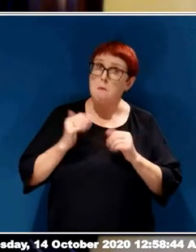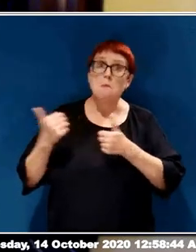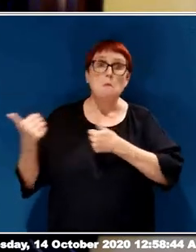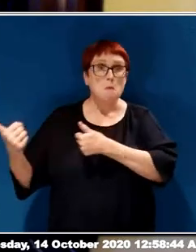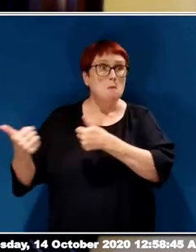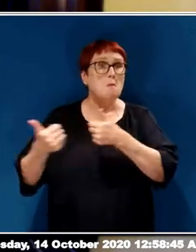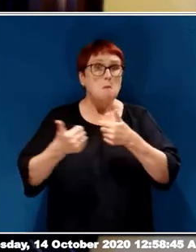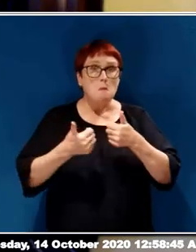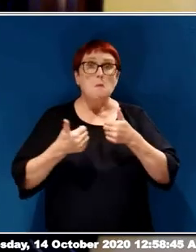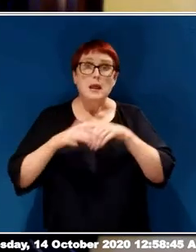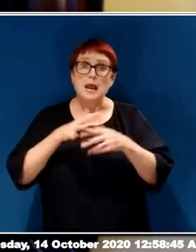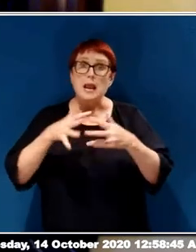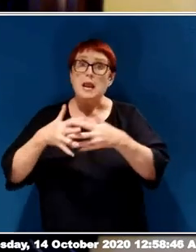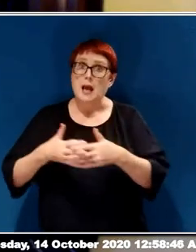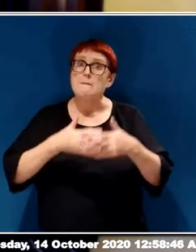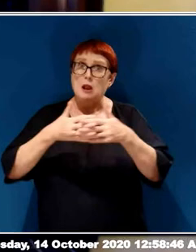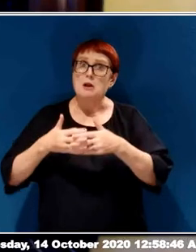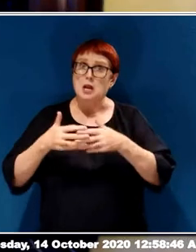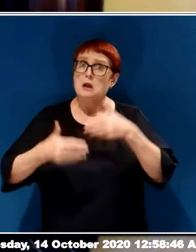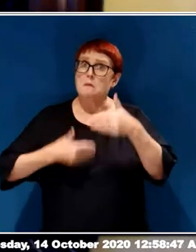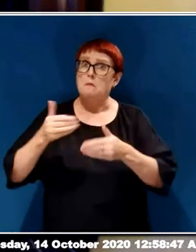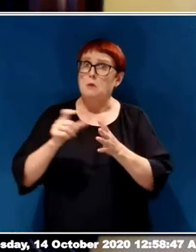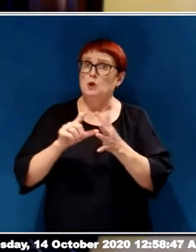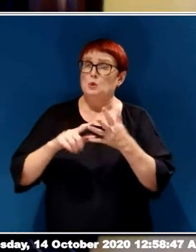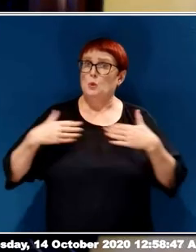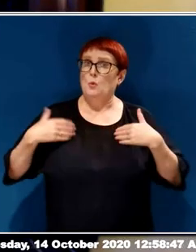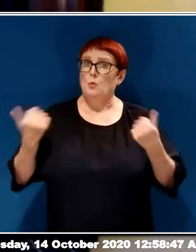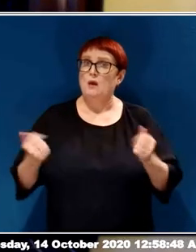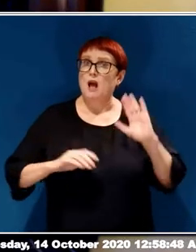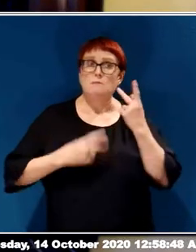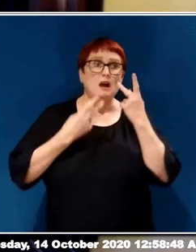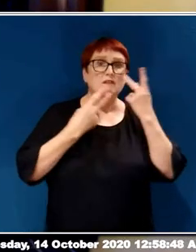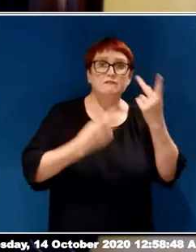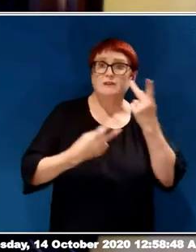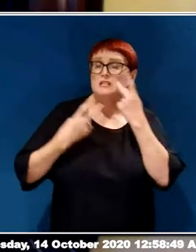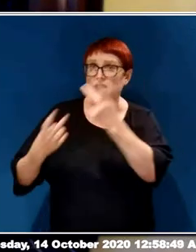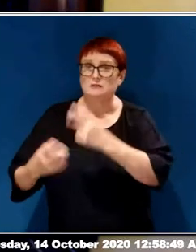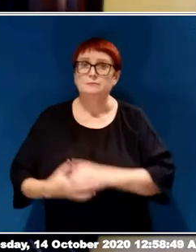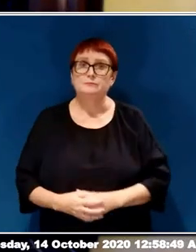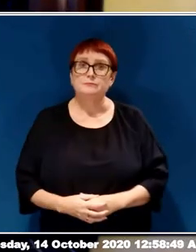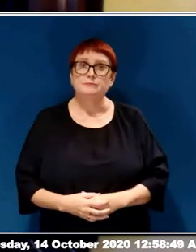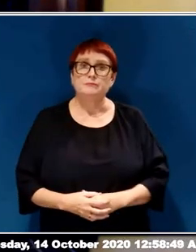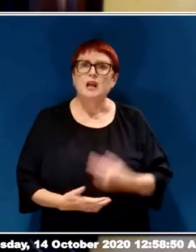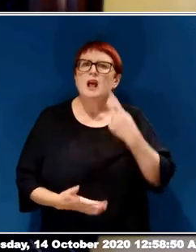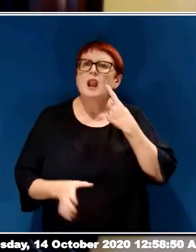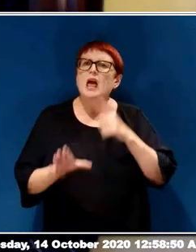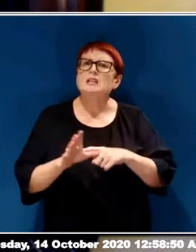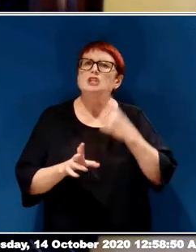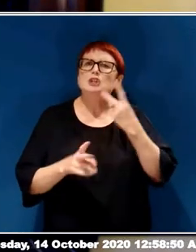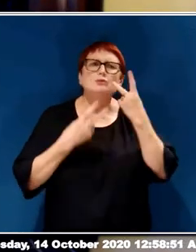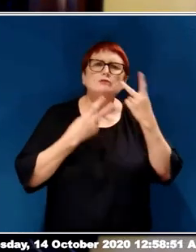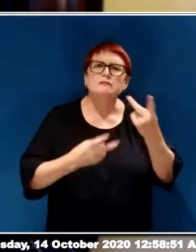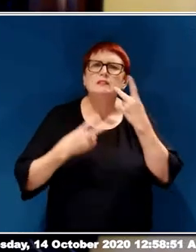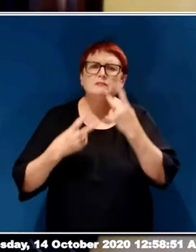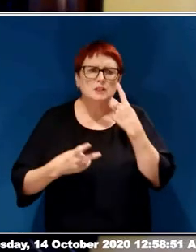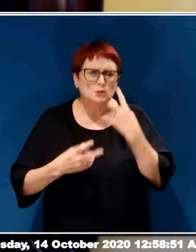I visited two states last year where I saw them in action. Dr de Bruin, I'm going to stop you there.